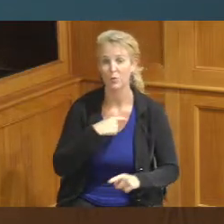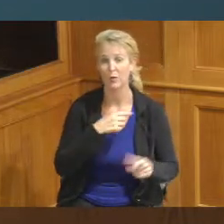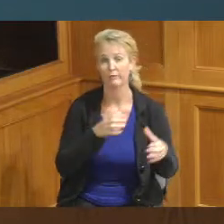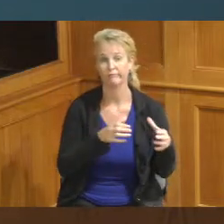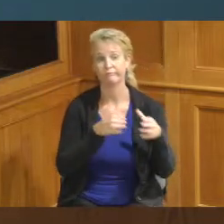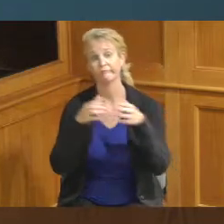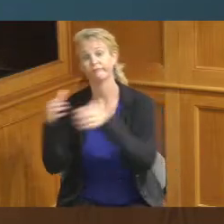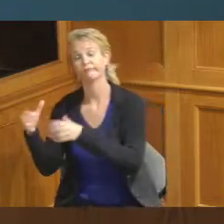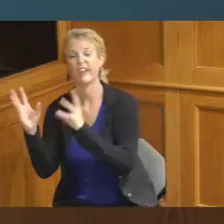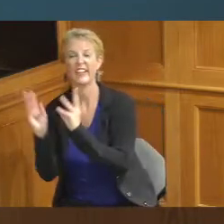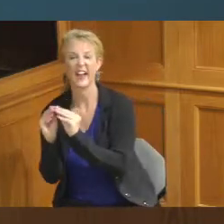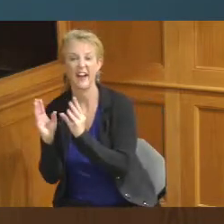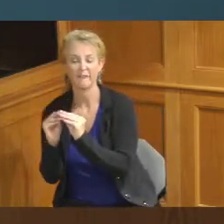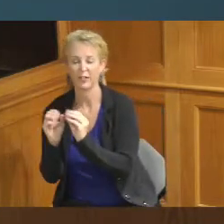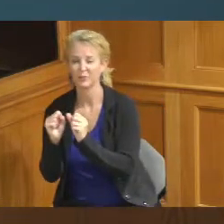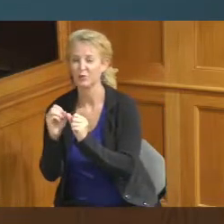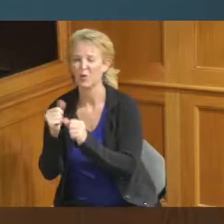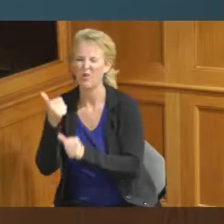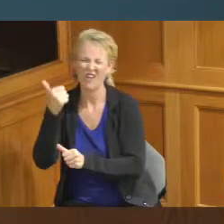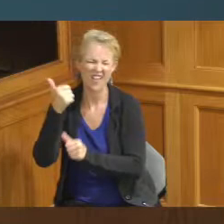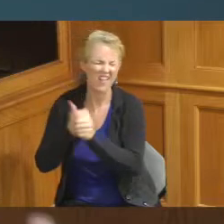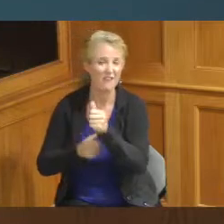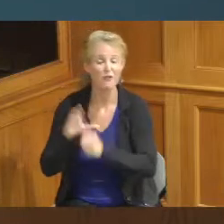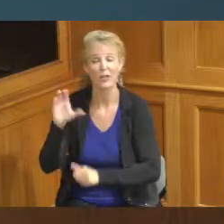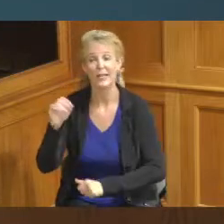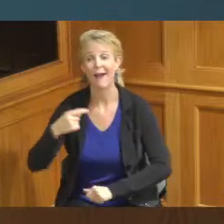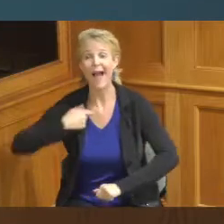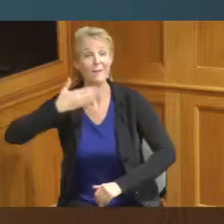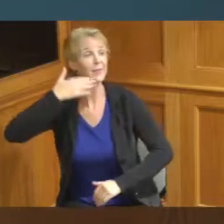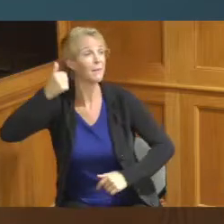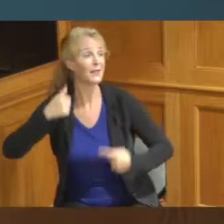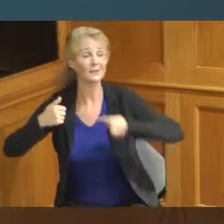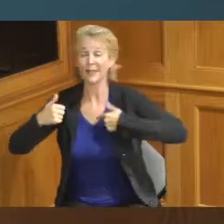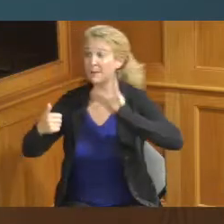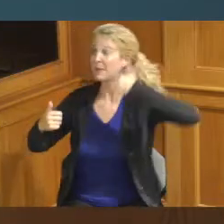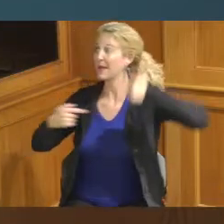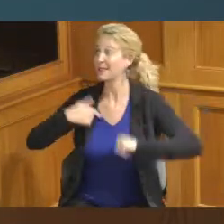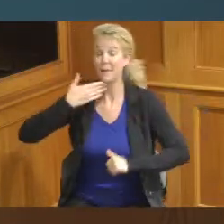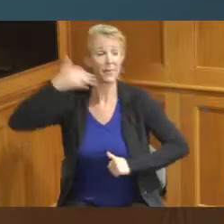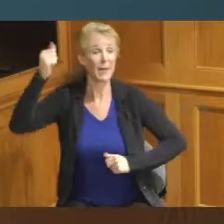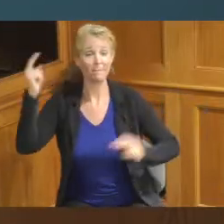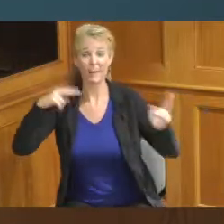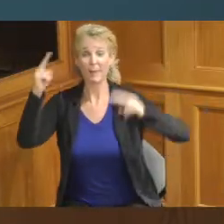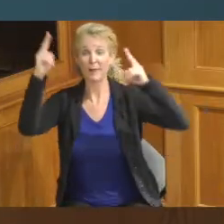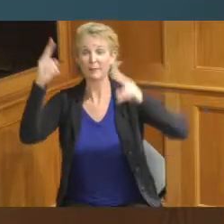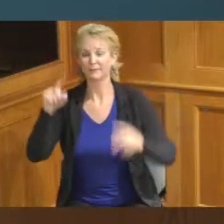so it's every County Running I'm the best no I'm the best no I'm the best we need an opportunity